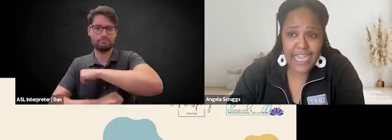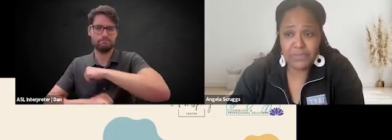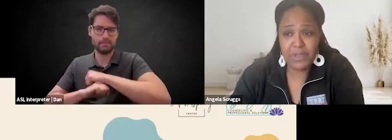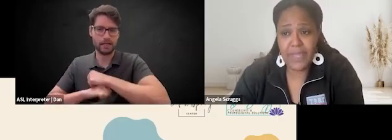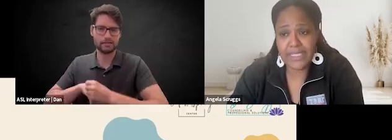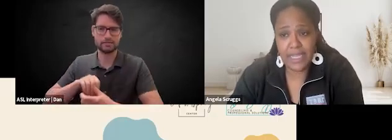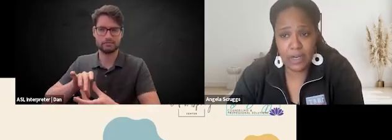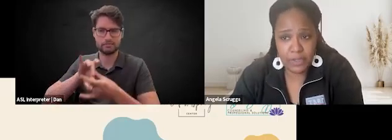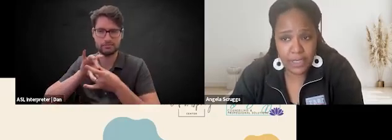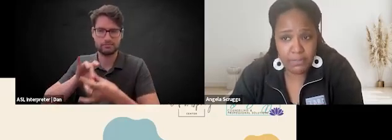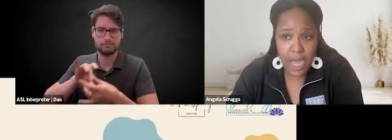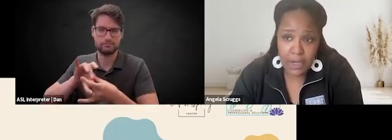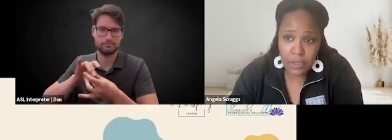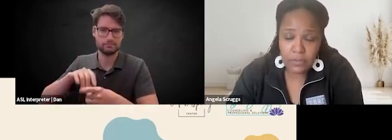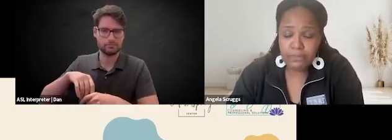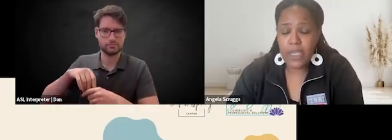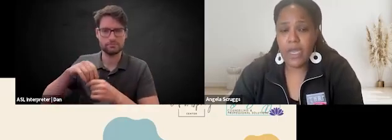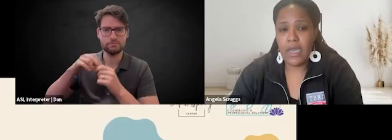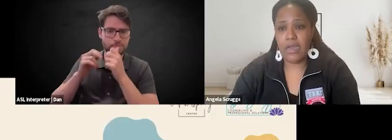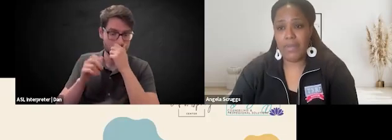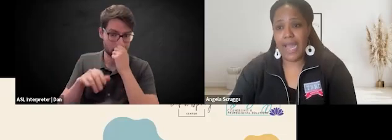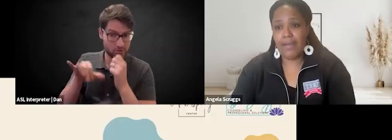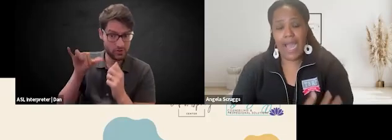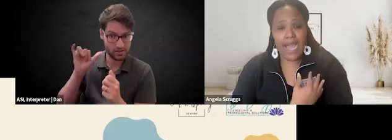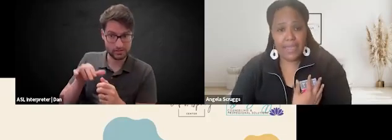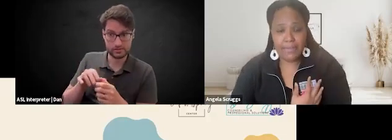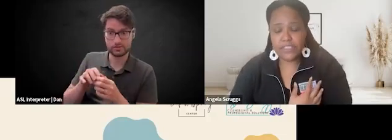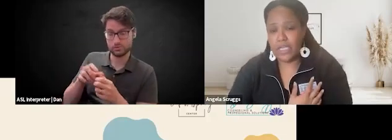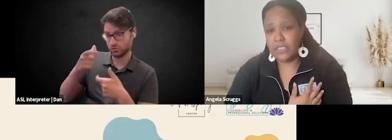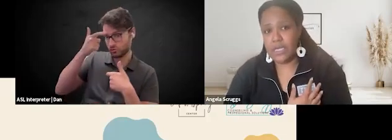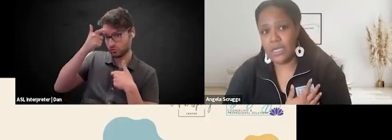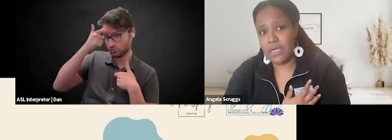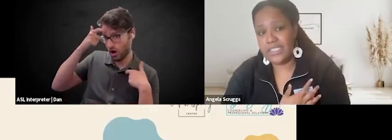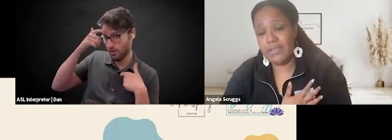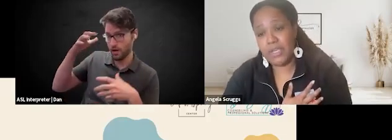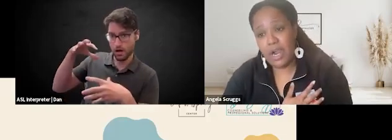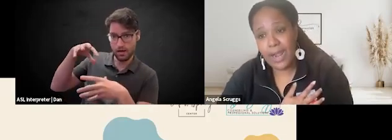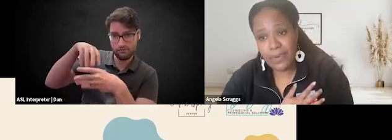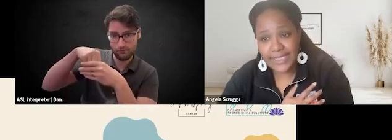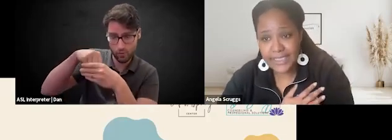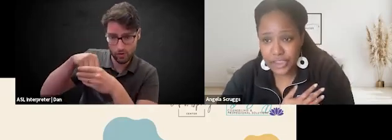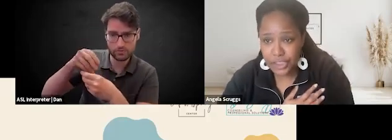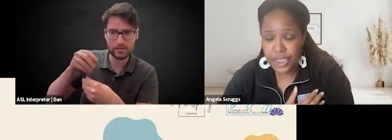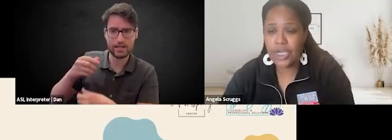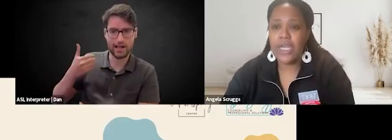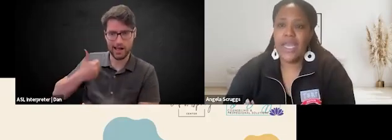attachment based therapeutic model. Um... I am a, uh... a TBRI practitioner,